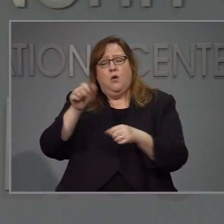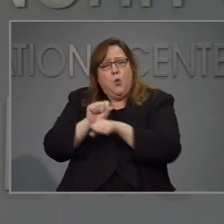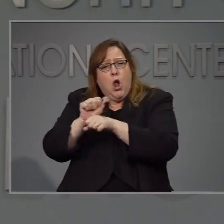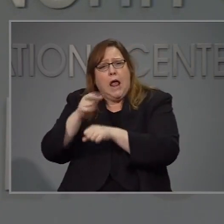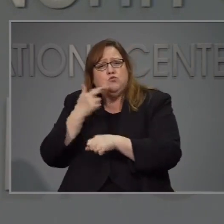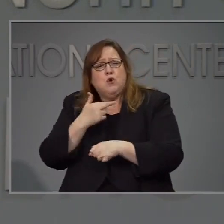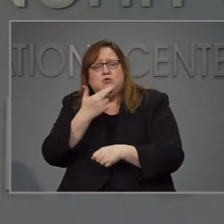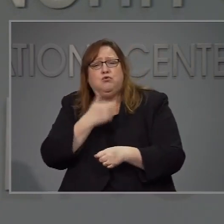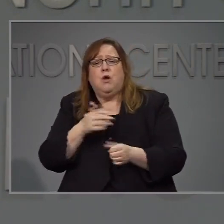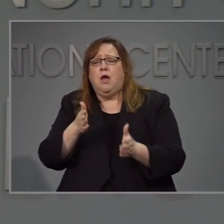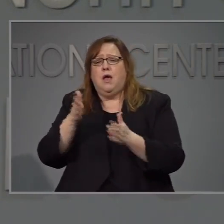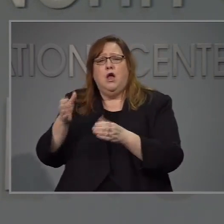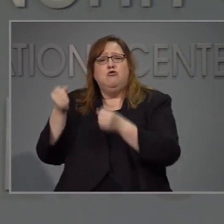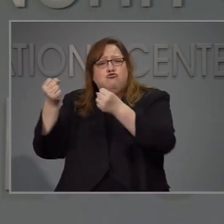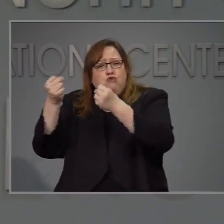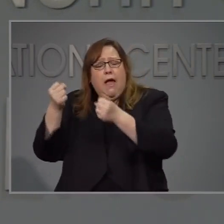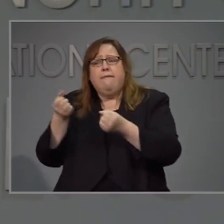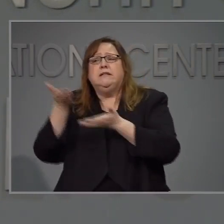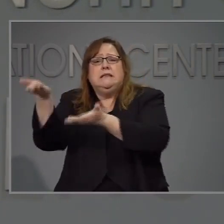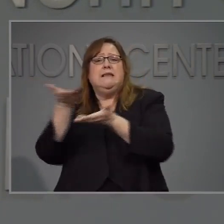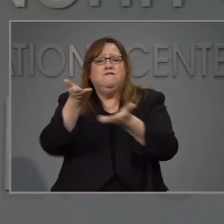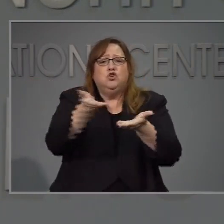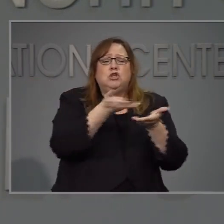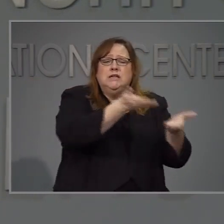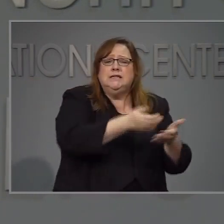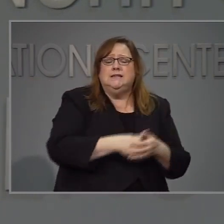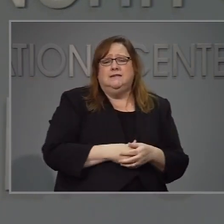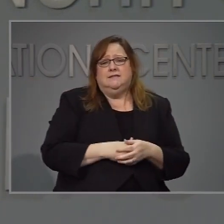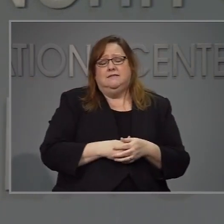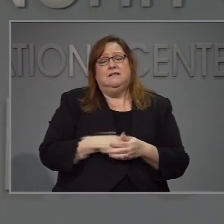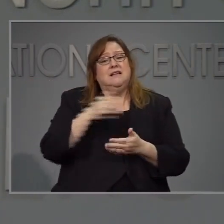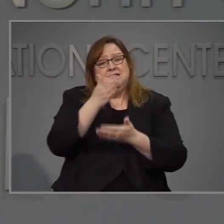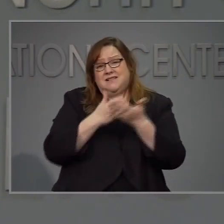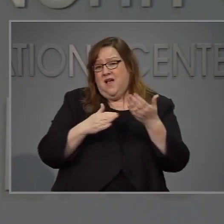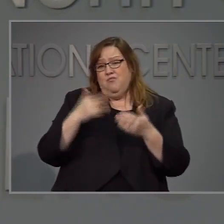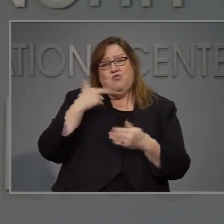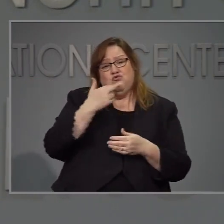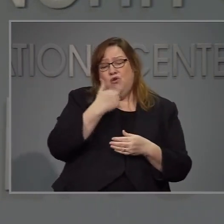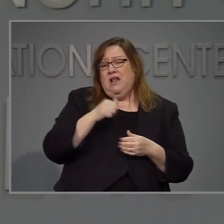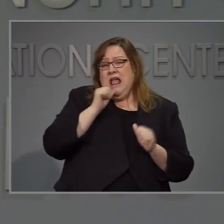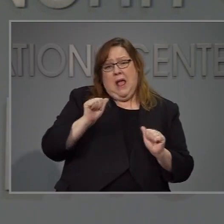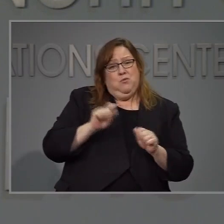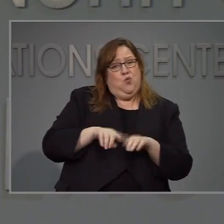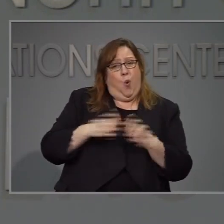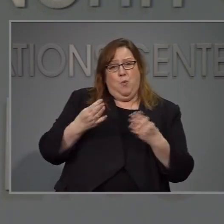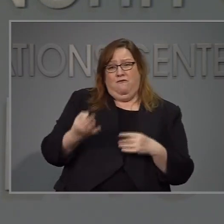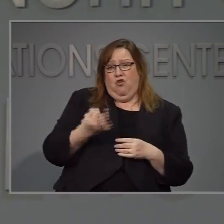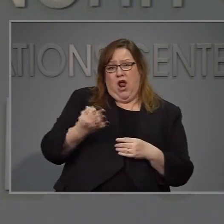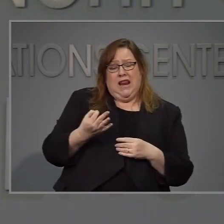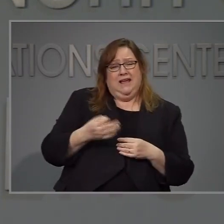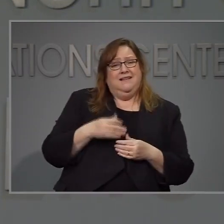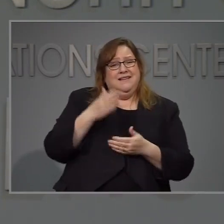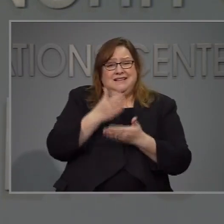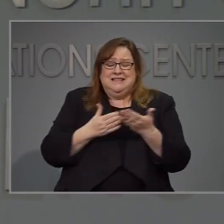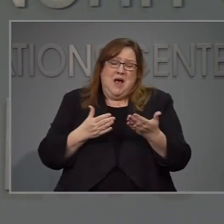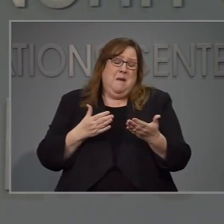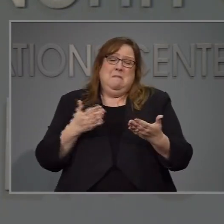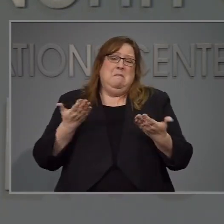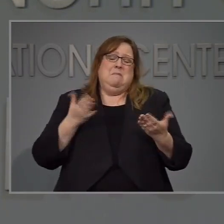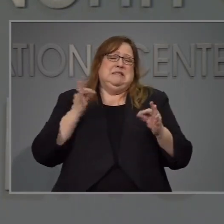UNDERSTANDING OF THE FRONT LINE HEROES WHO RUNNING CASH REGISTERS DRIVING DELIVERY ROUTES AND HELPING CUSTOMERS SPECIALLY THOSE BUSINESSES THAT WILL JUST BE OPENING THIS WEEKEND. NOT EVERY RESTAURANT